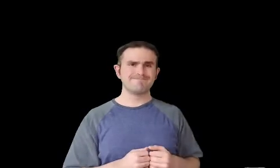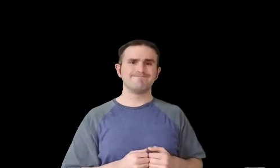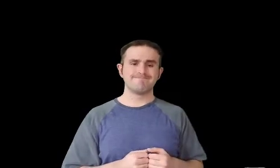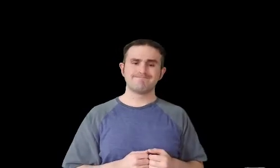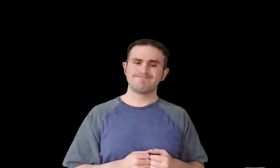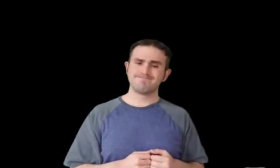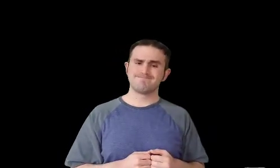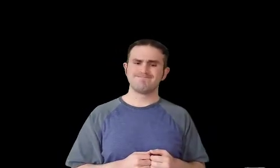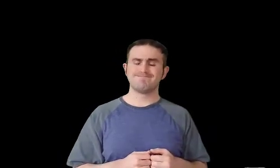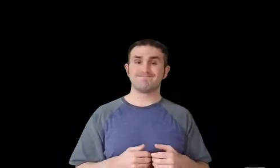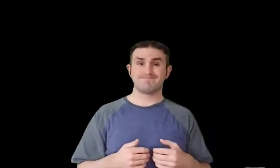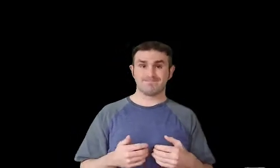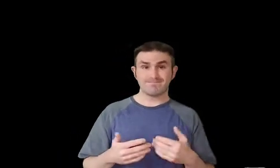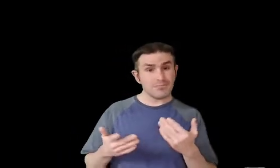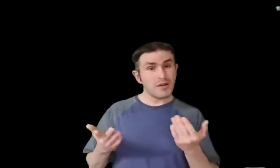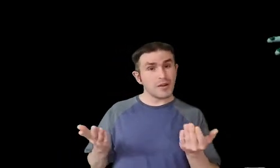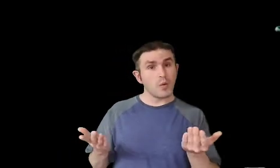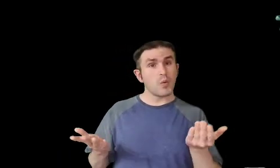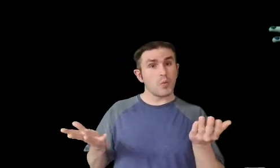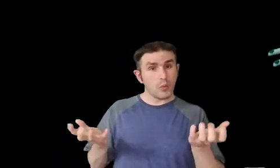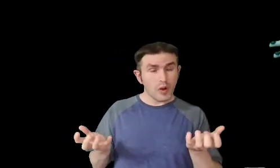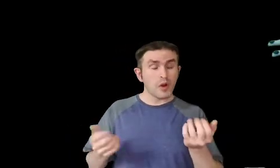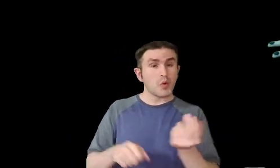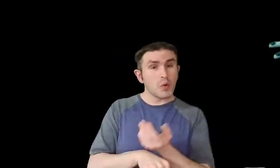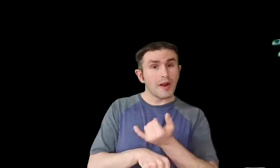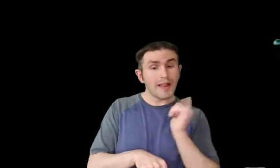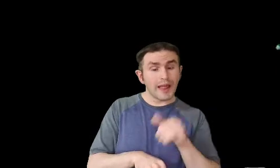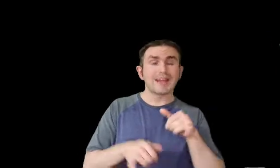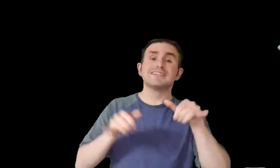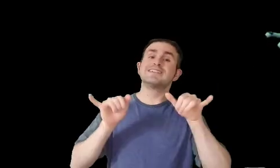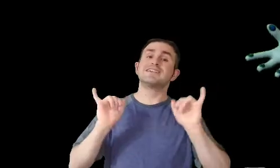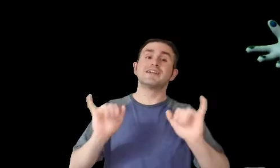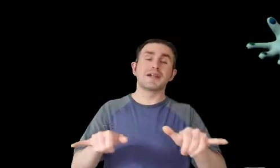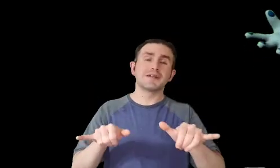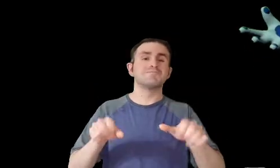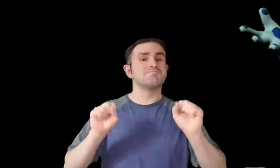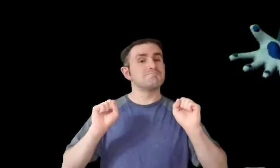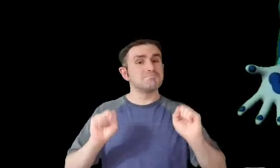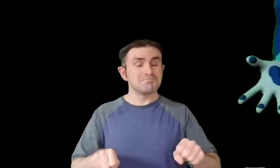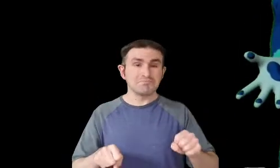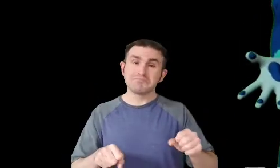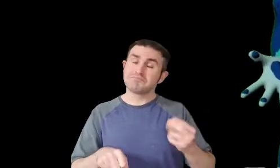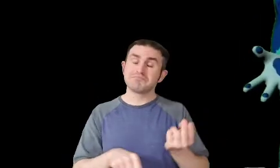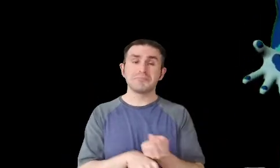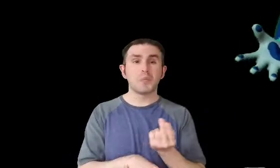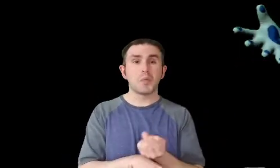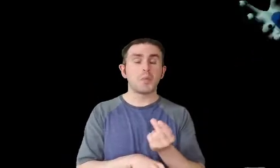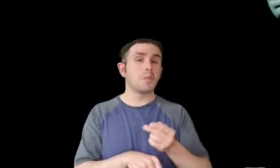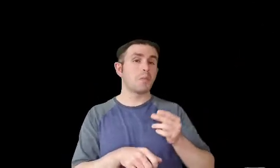Now, when you want to use that, you can still use the same principles of like,